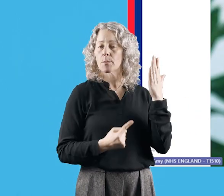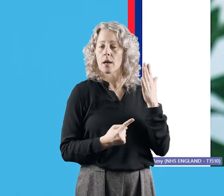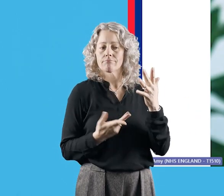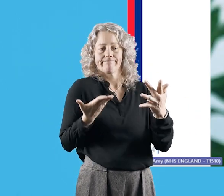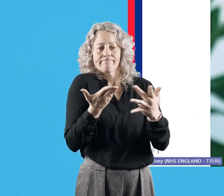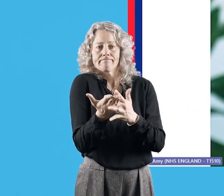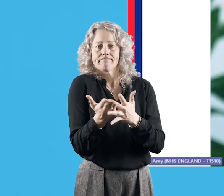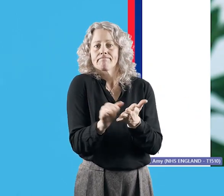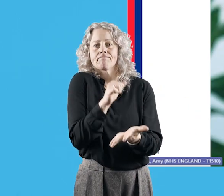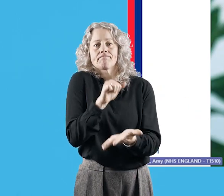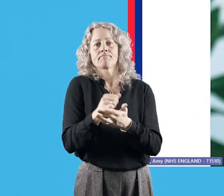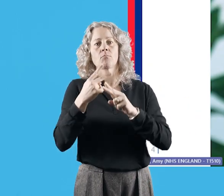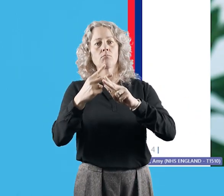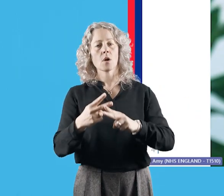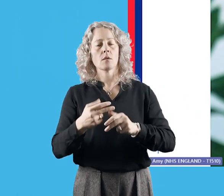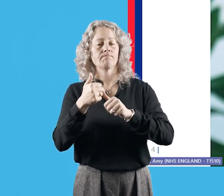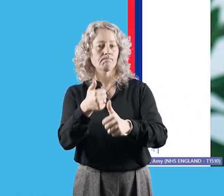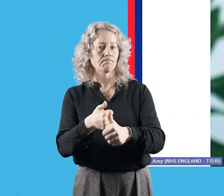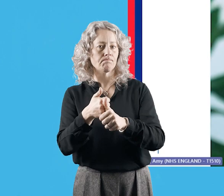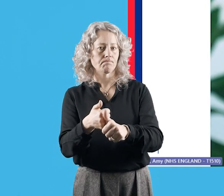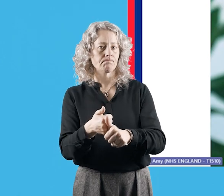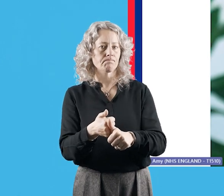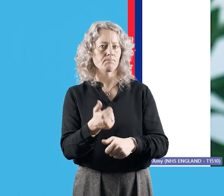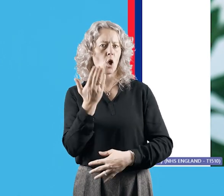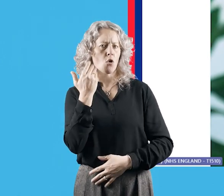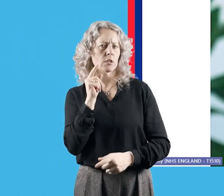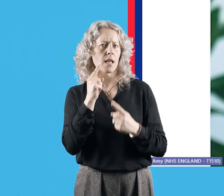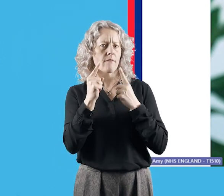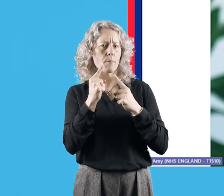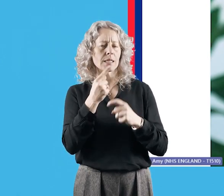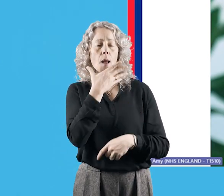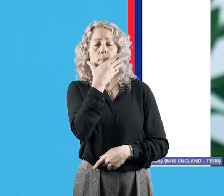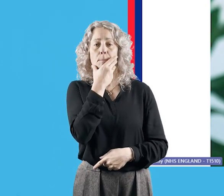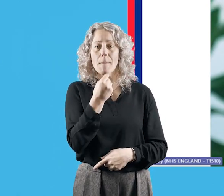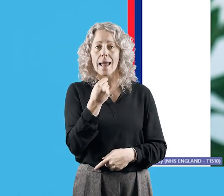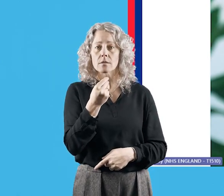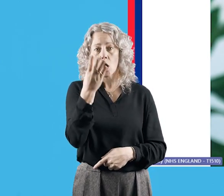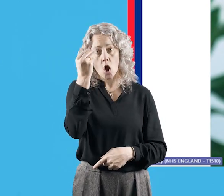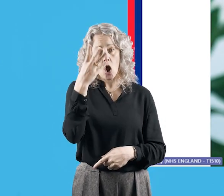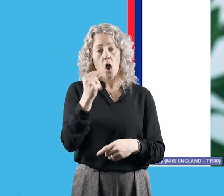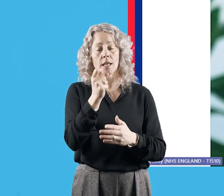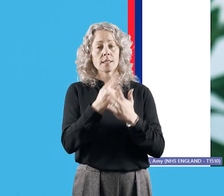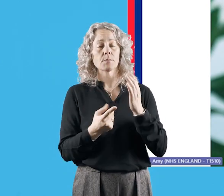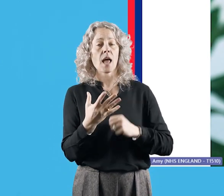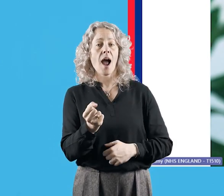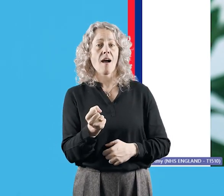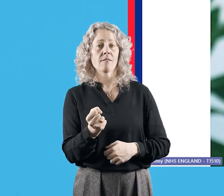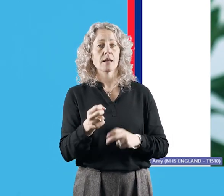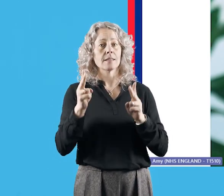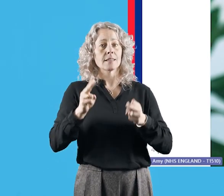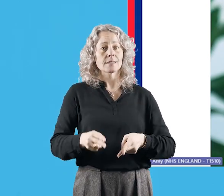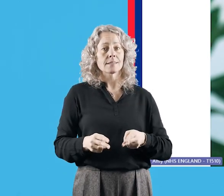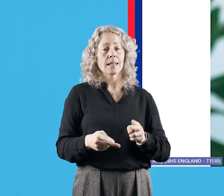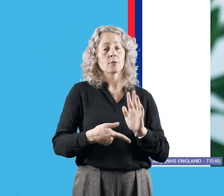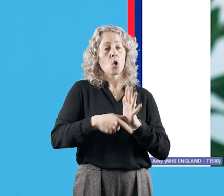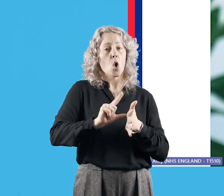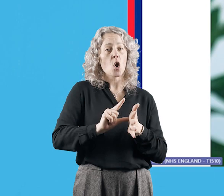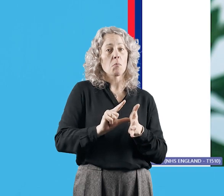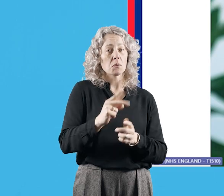right care and support. Recent data showed that on average, males with a learning disability died 21 years younger than males from the general population.